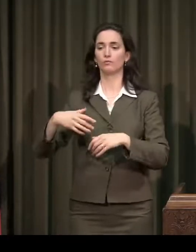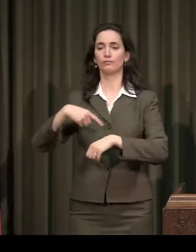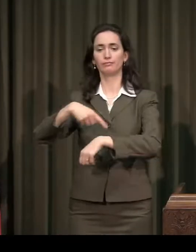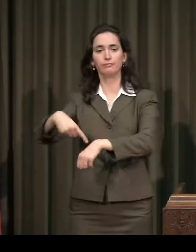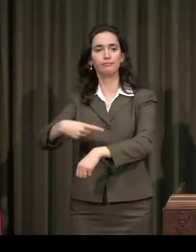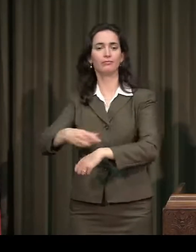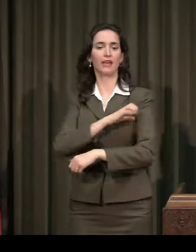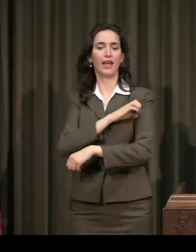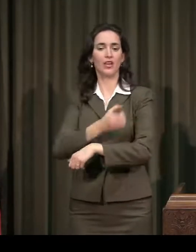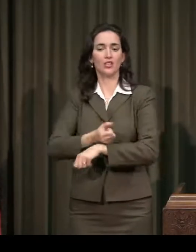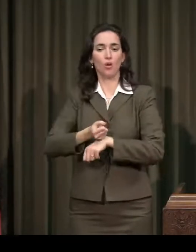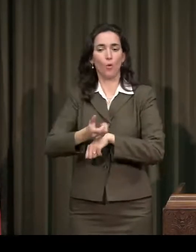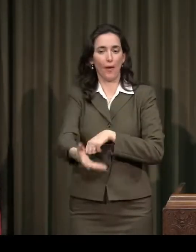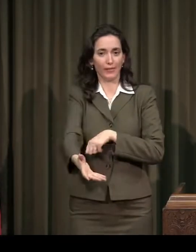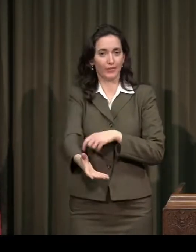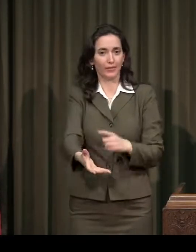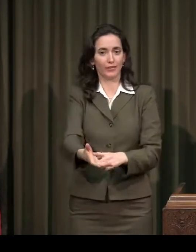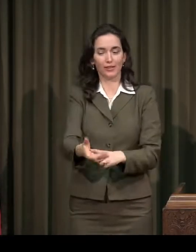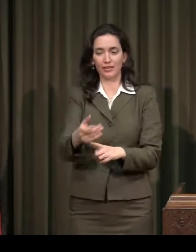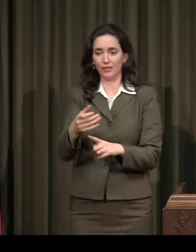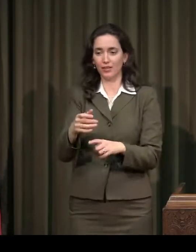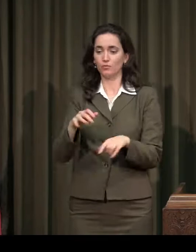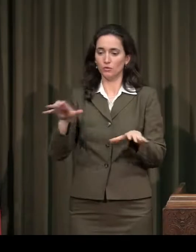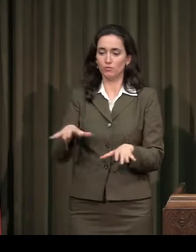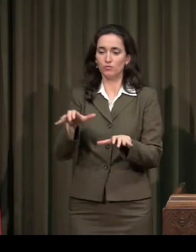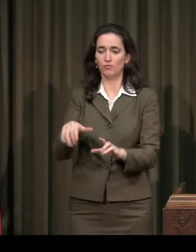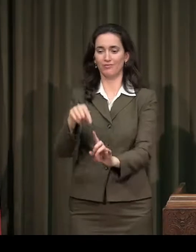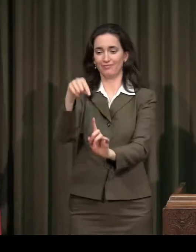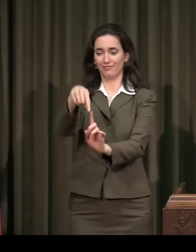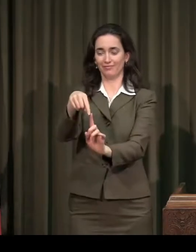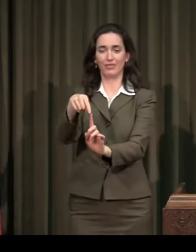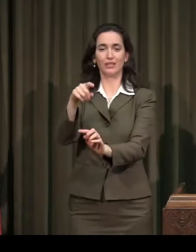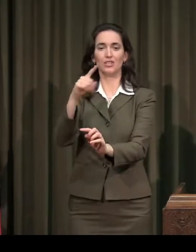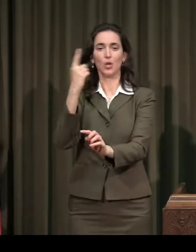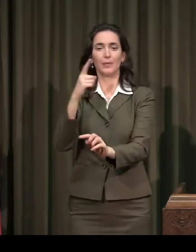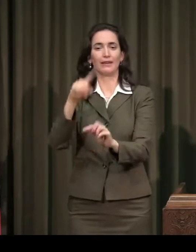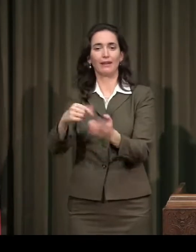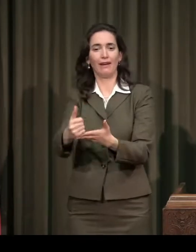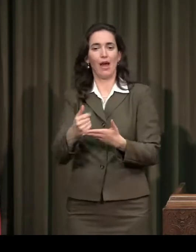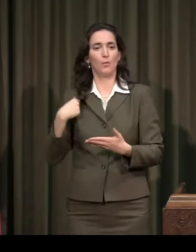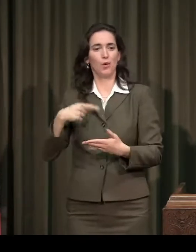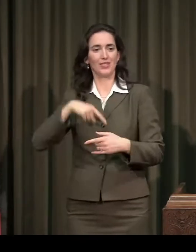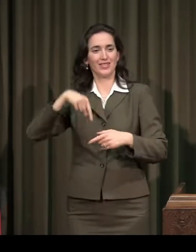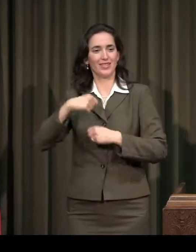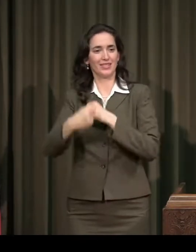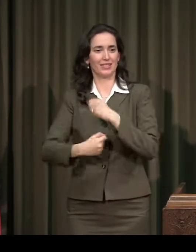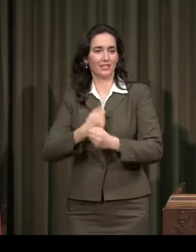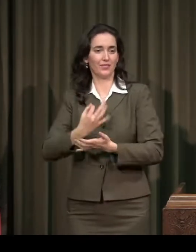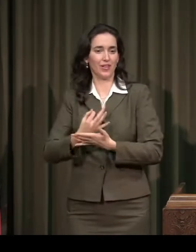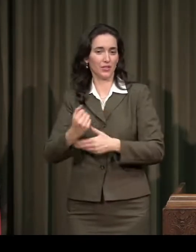something that can't possibly help us in this current fiscal year now at this